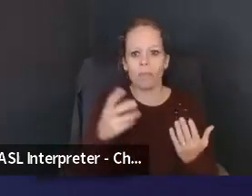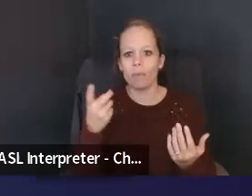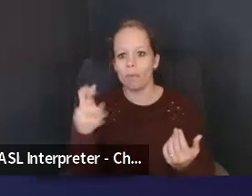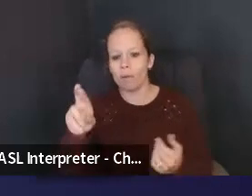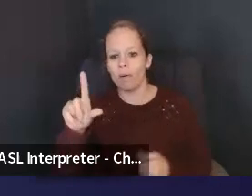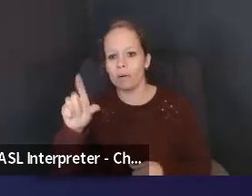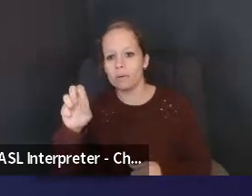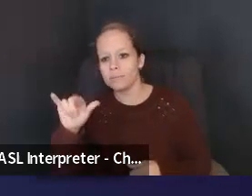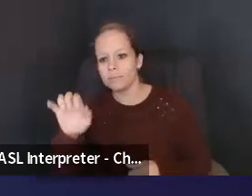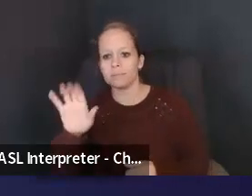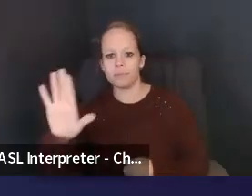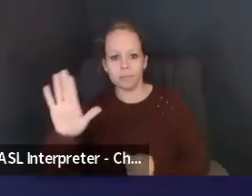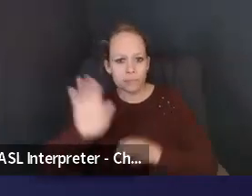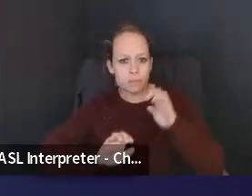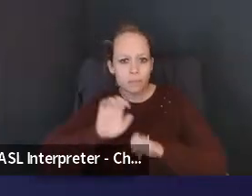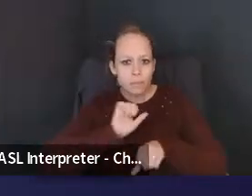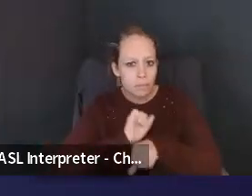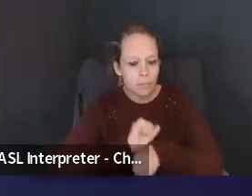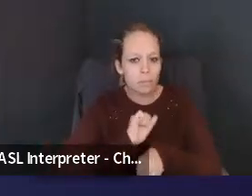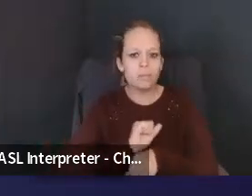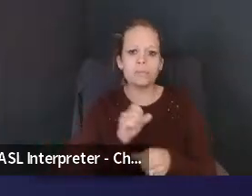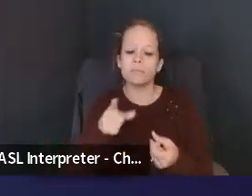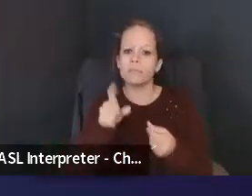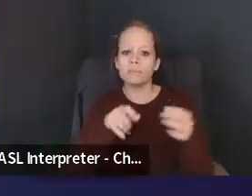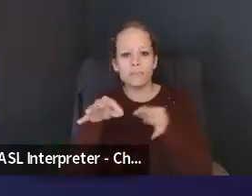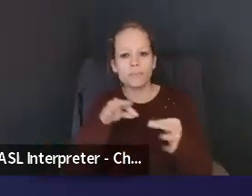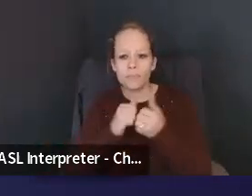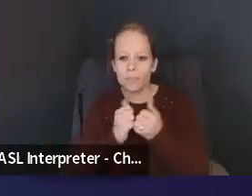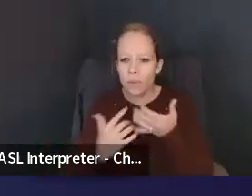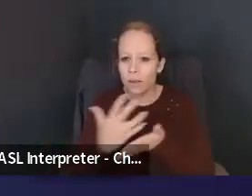you do here, you talk about the way you go about collecting the data. How your team is going to